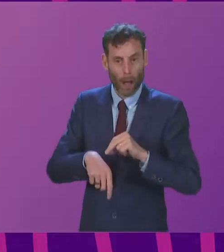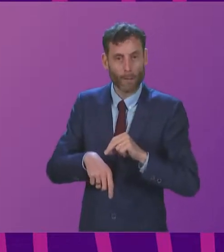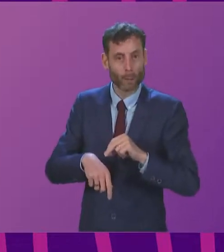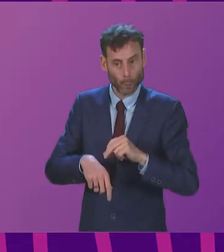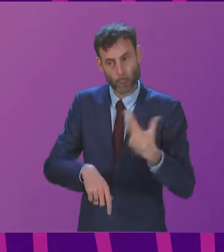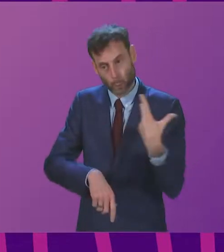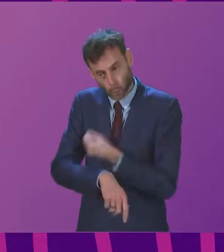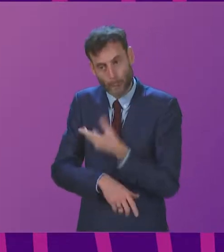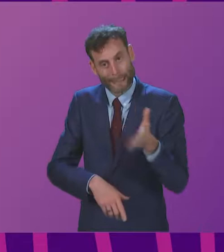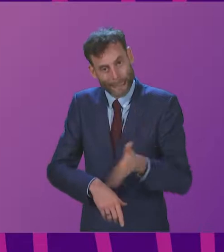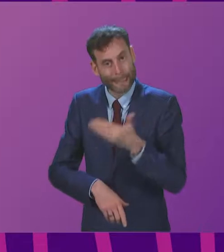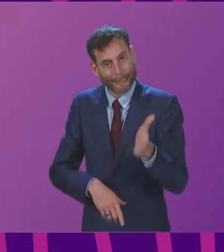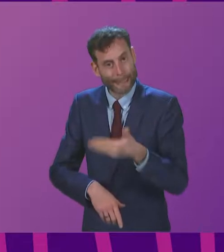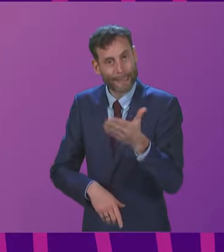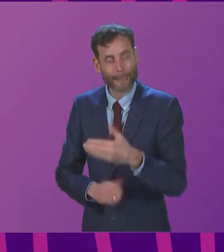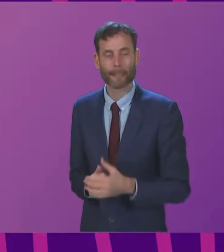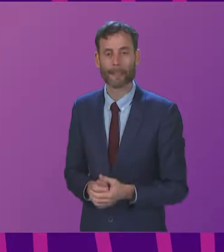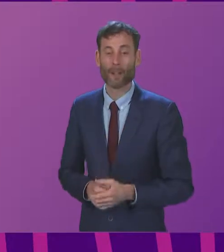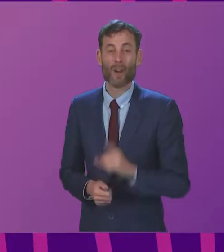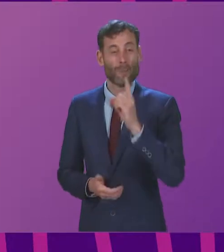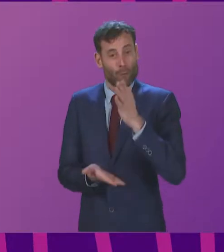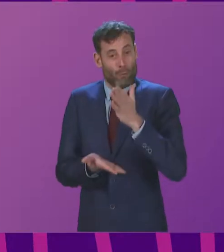The duty and responsibility of all of us, as citizens,